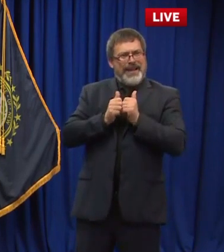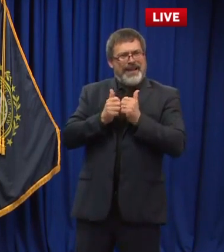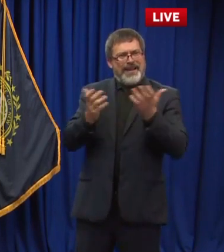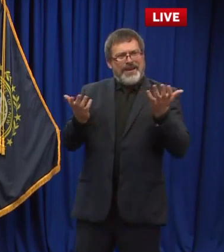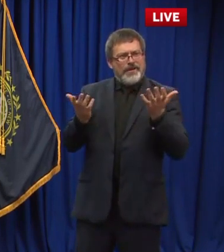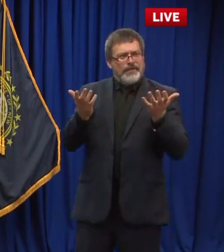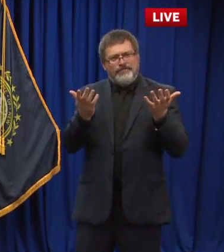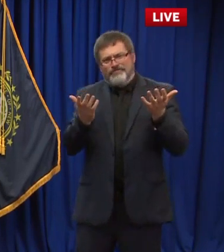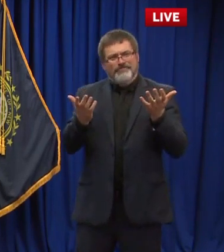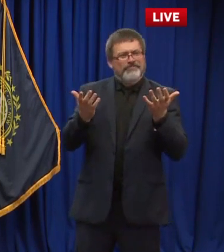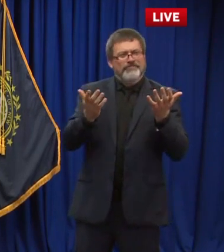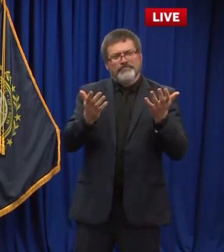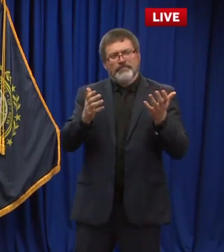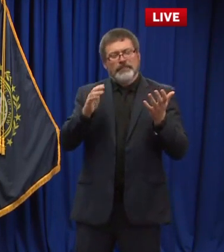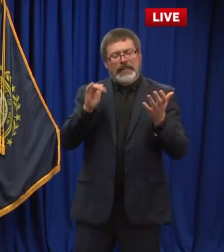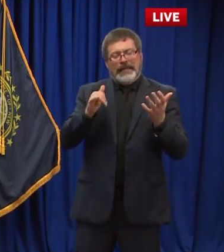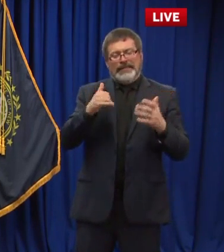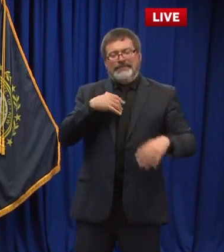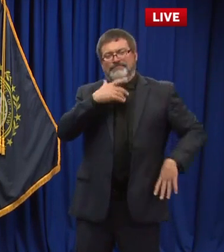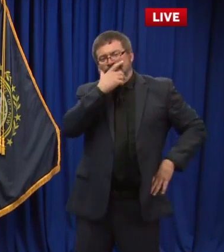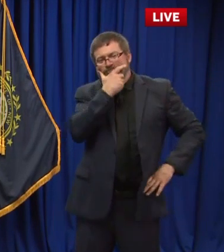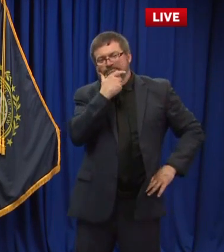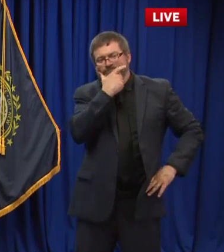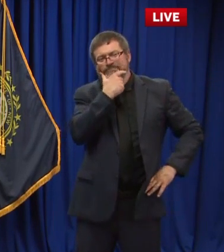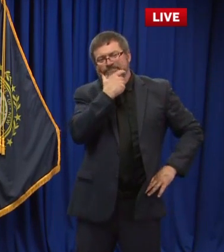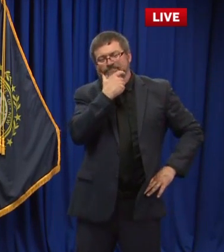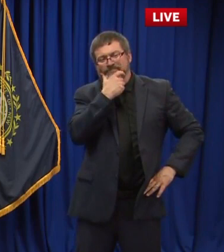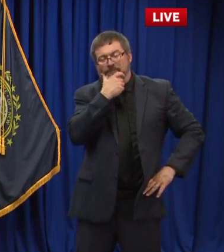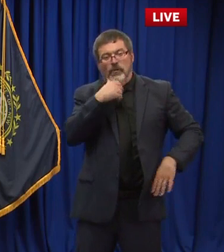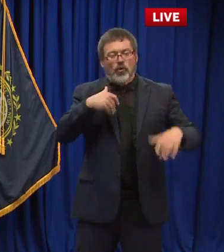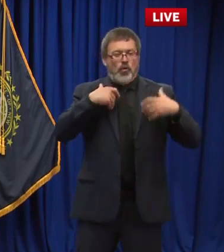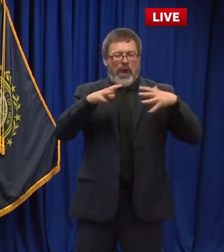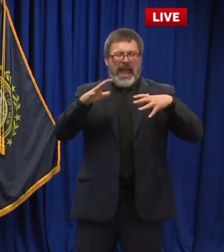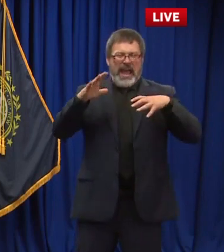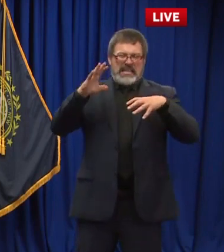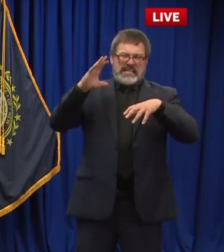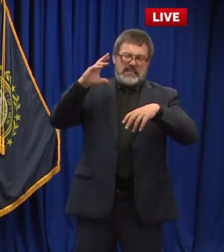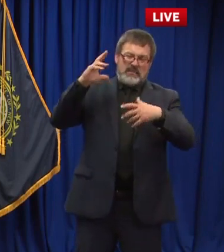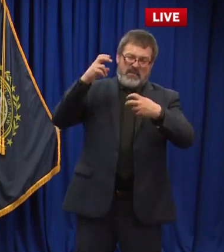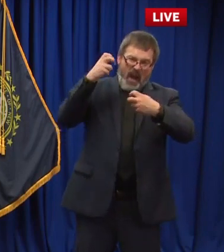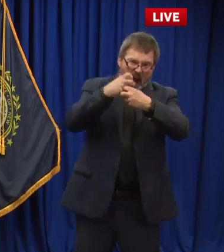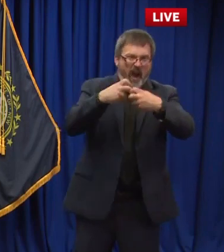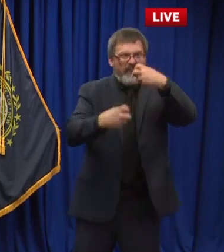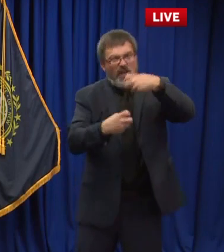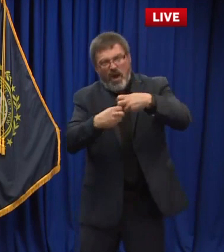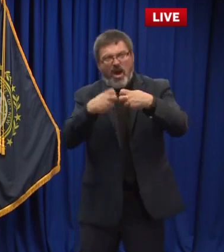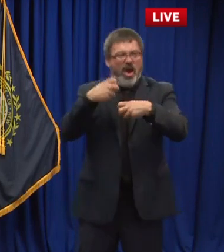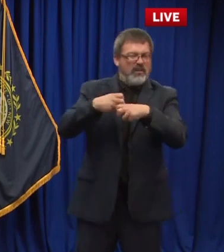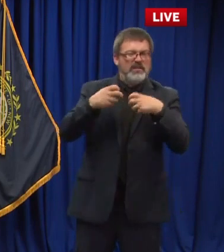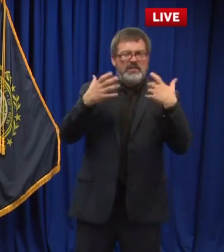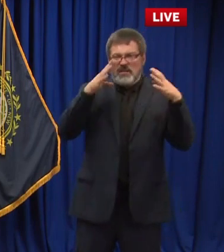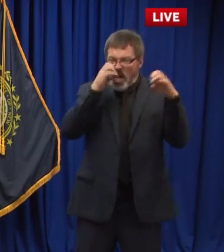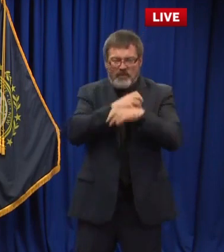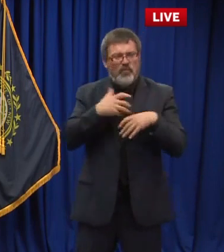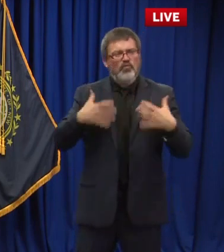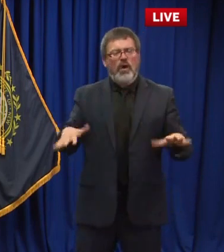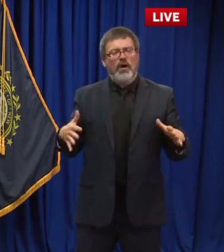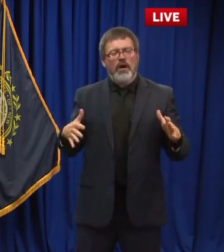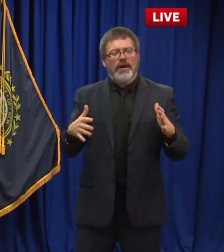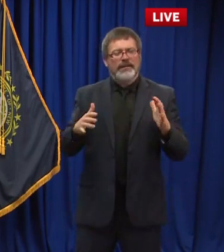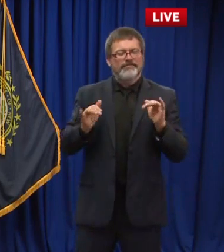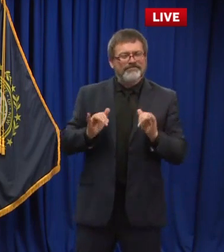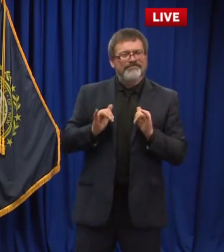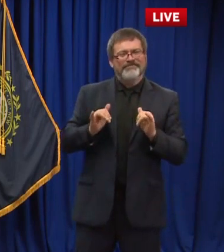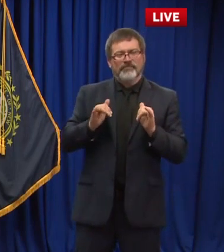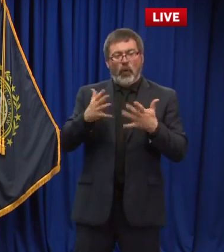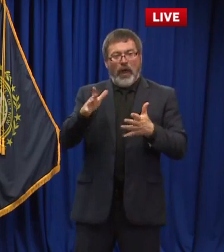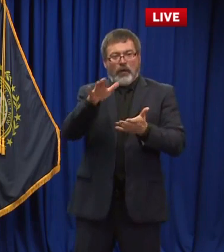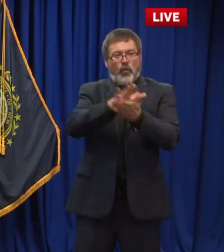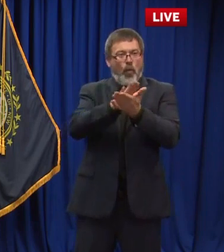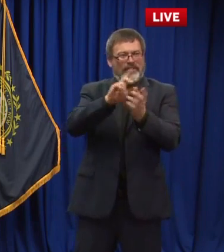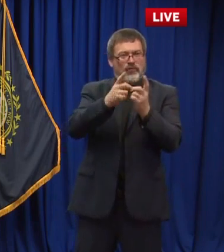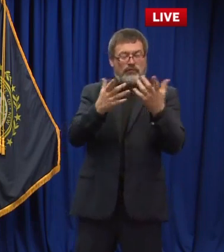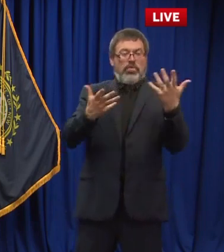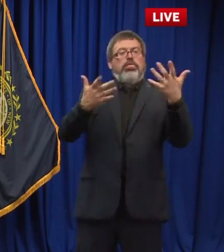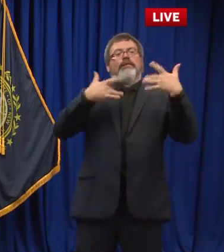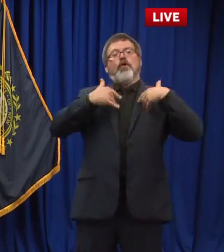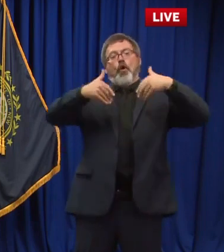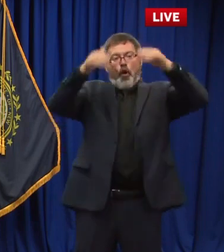SO IDEAS OF THAT NATURE ARE GOOD FROM A PUBLIC HEALTH AND BUT WE WANT TO MAKE SURE WE DID NOT CREATE A SYSTEM THAT COULD BE ACHIEVED.